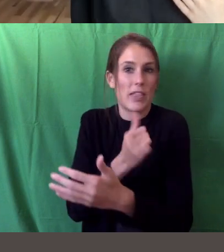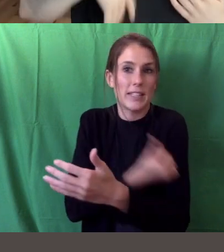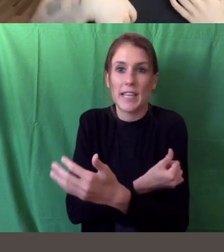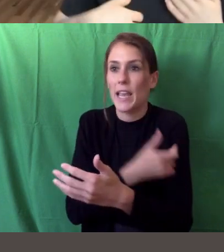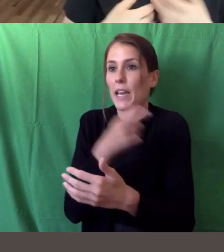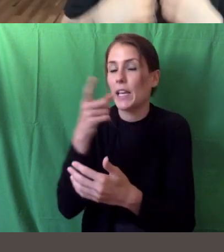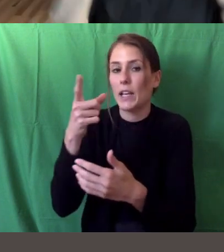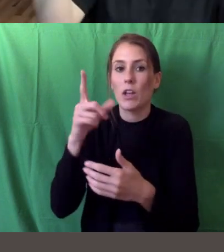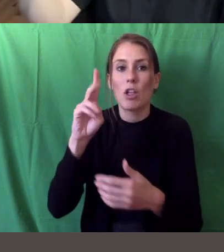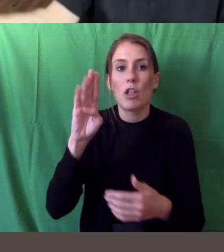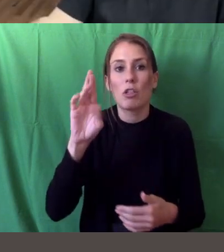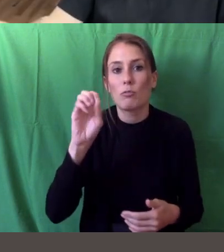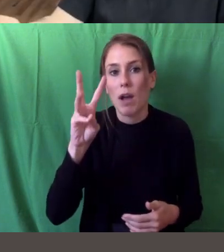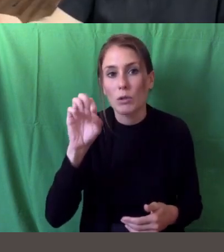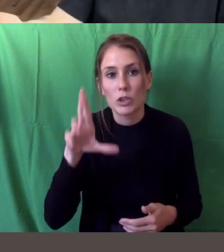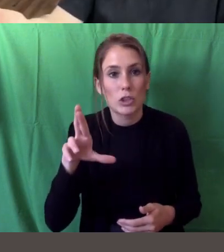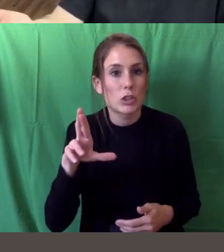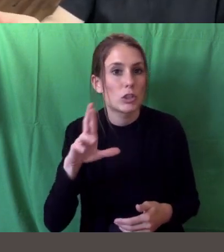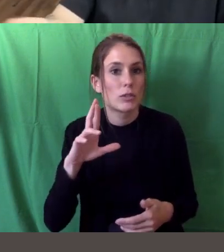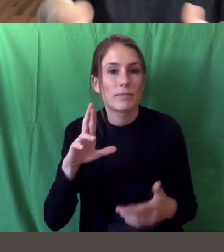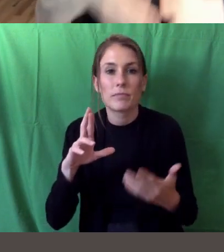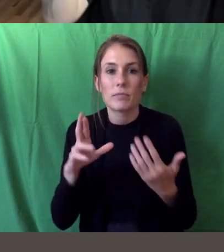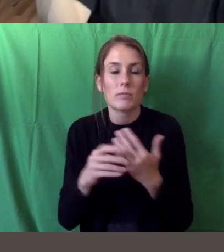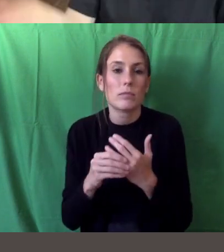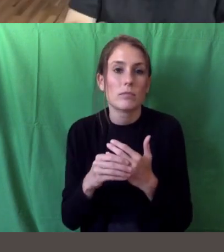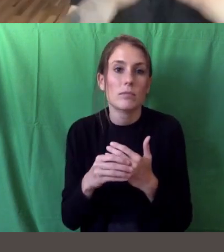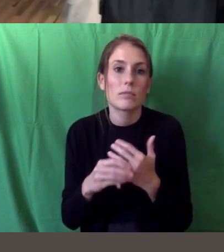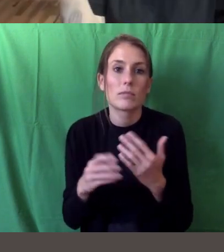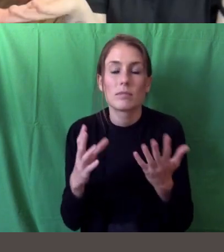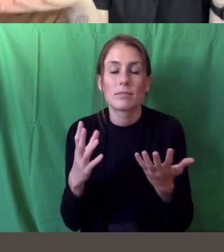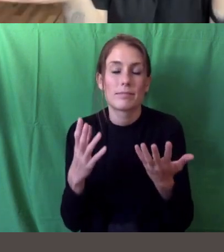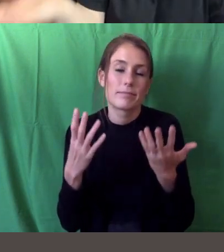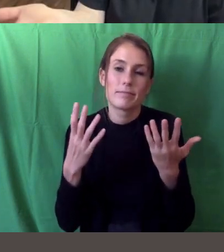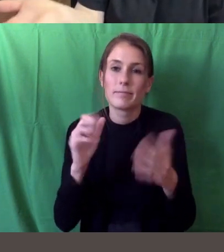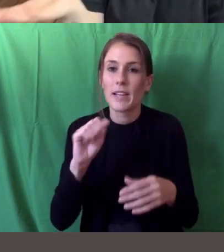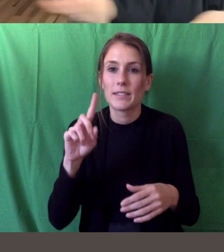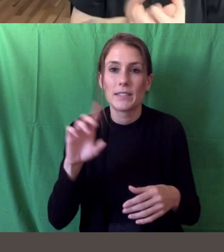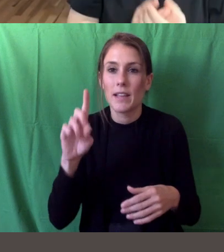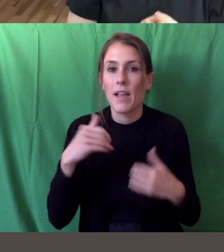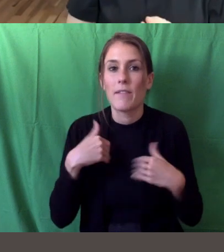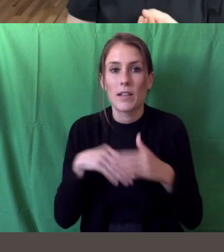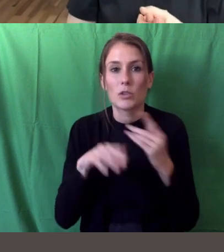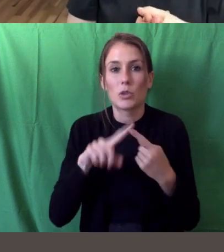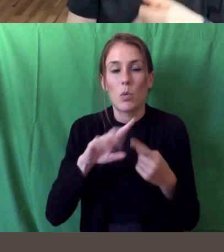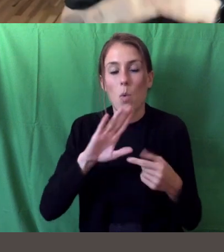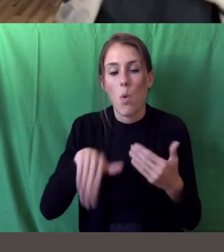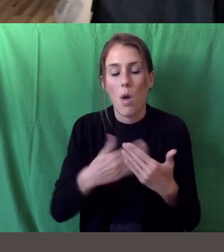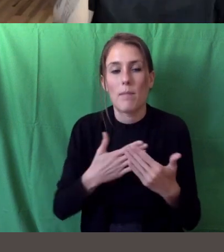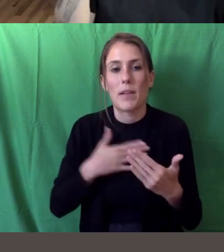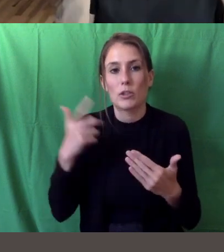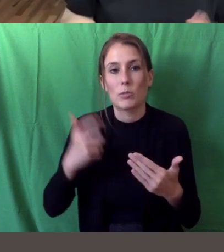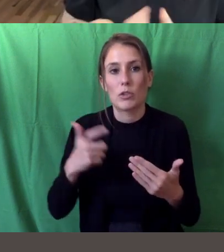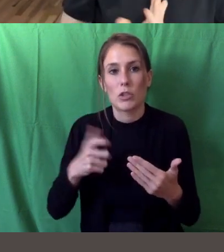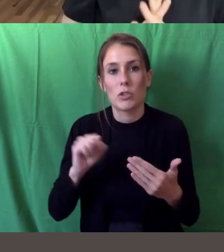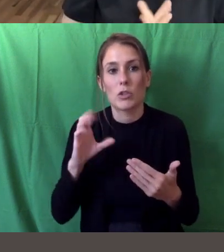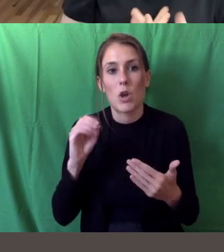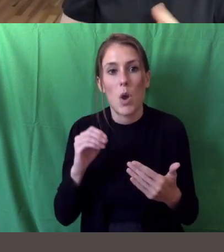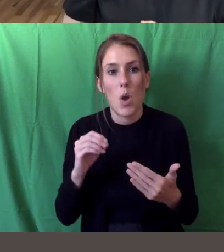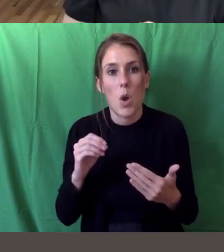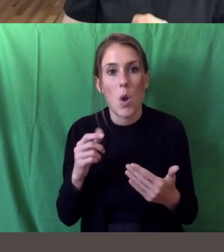All my subscriptions are living in my, or azd has access to all my subscriptions. And so I'm being asked for this environment.